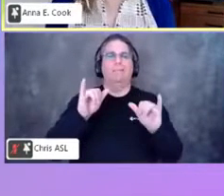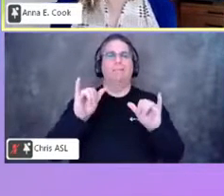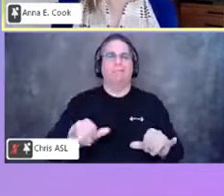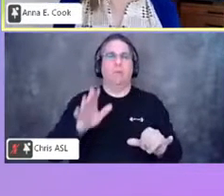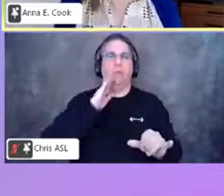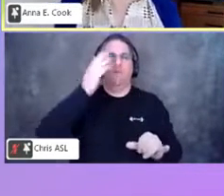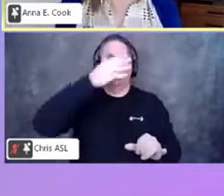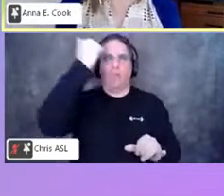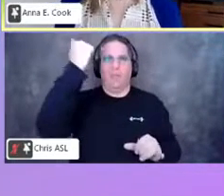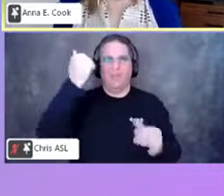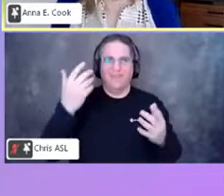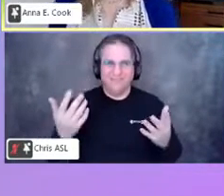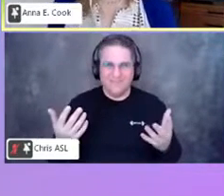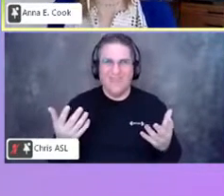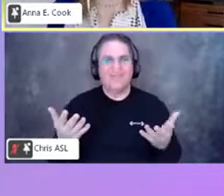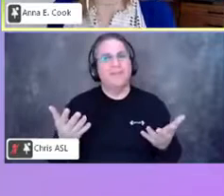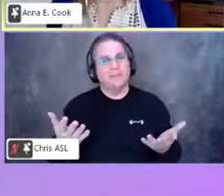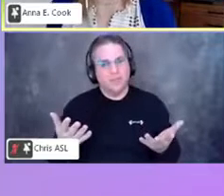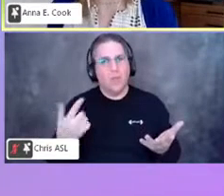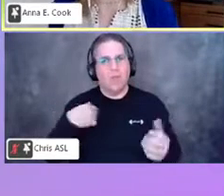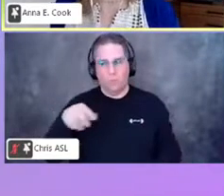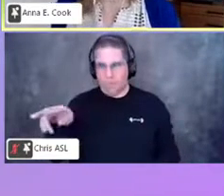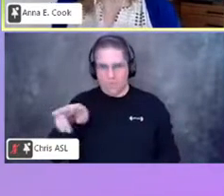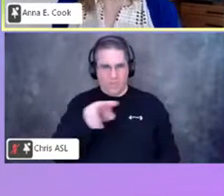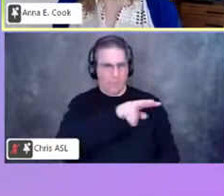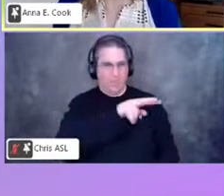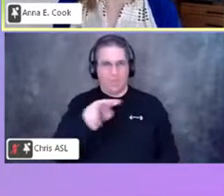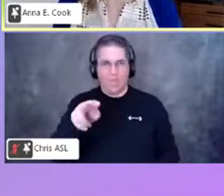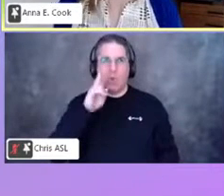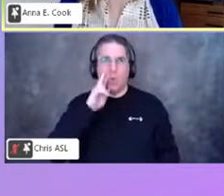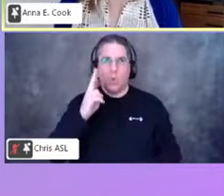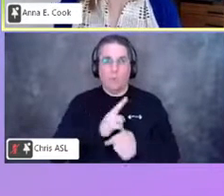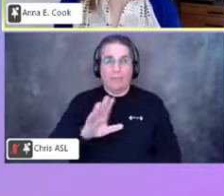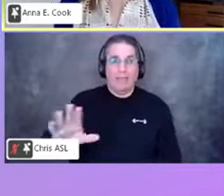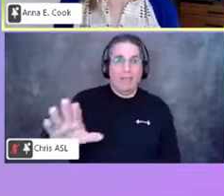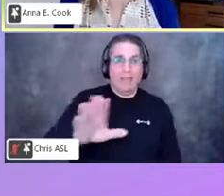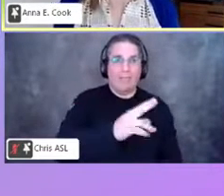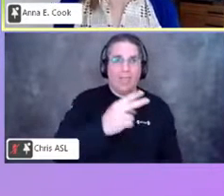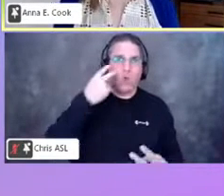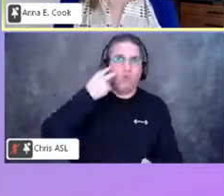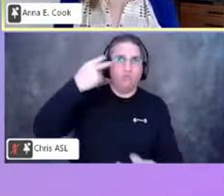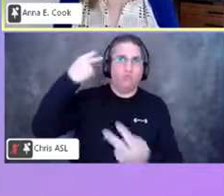opportunities to learn from what people's recall habits are and support them in what we create